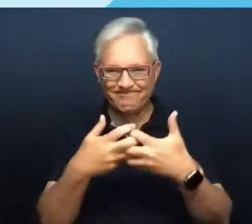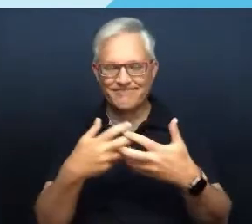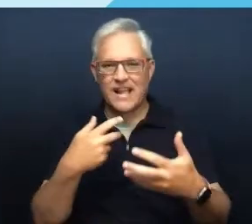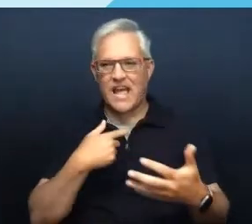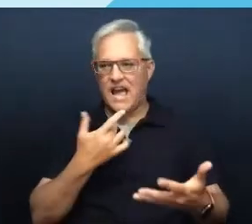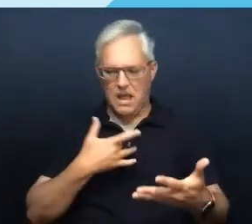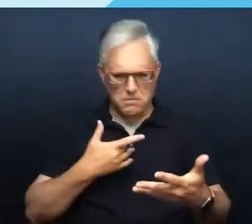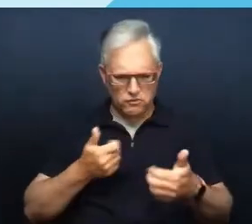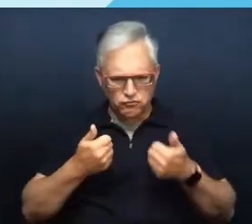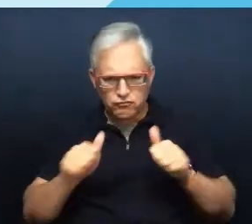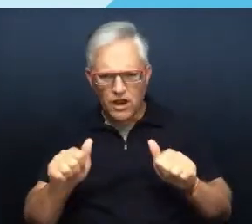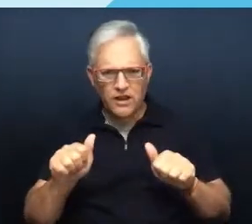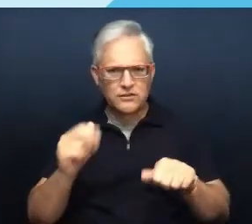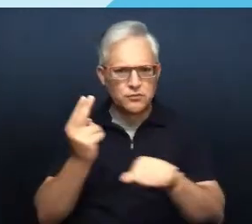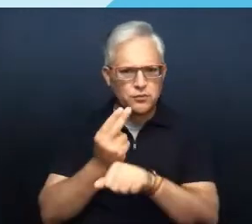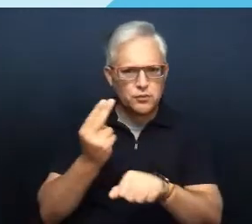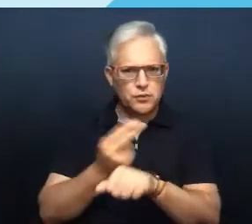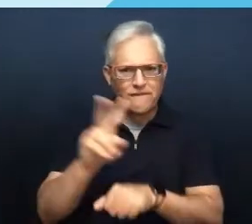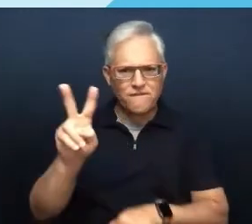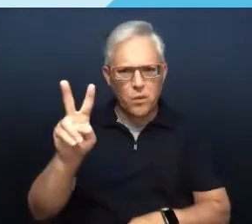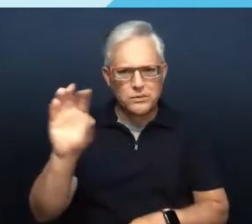application.